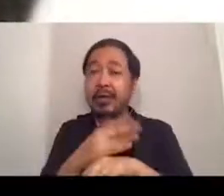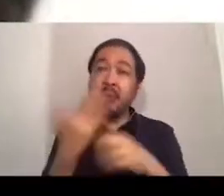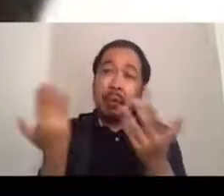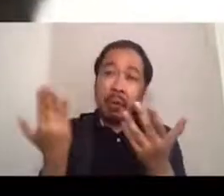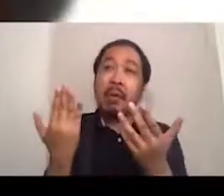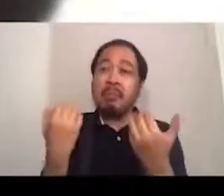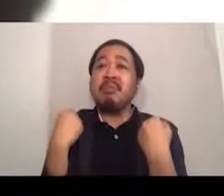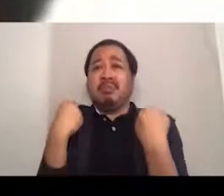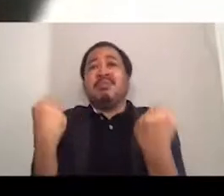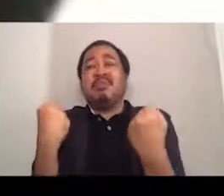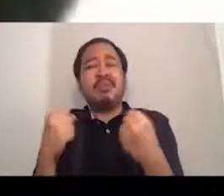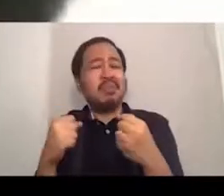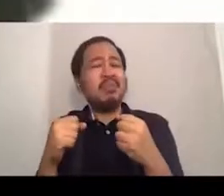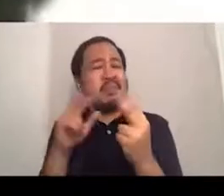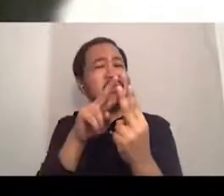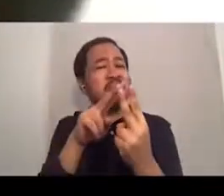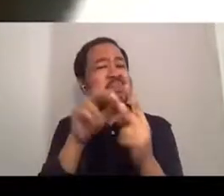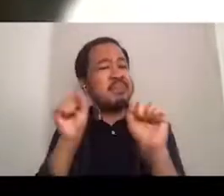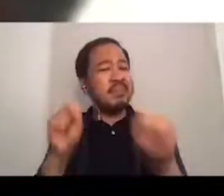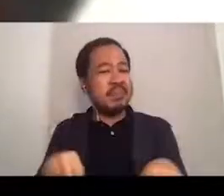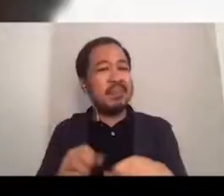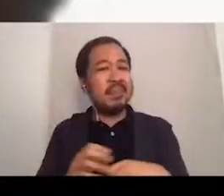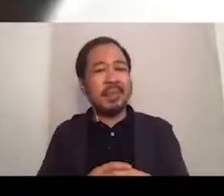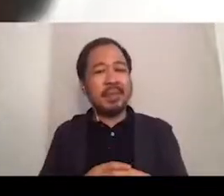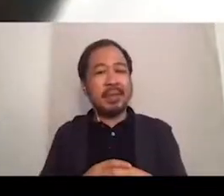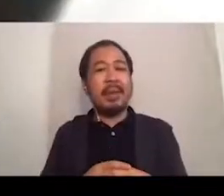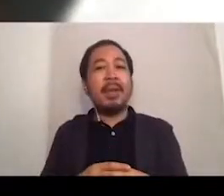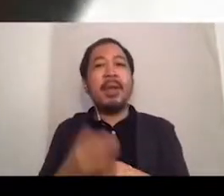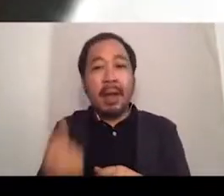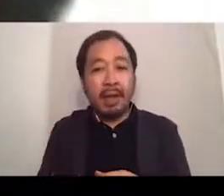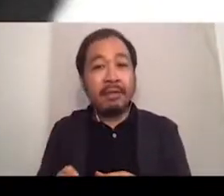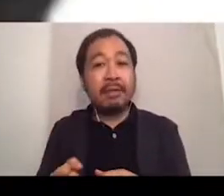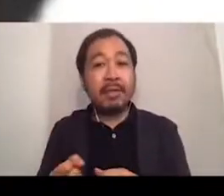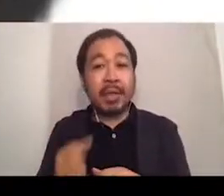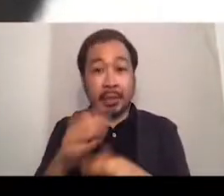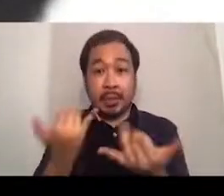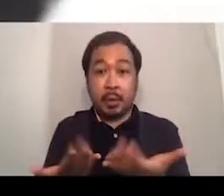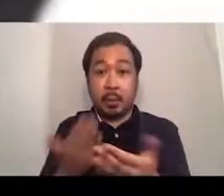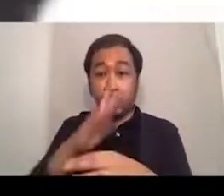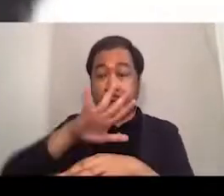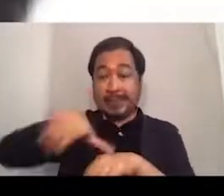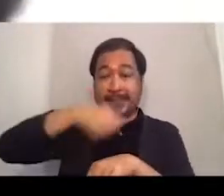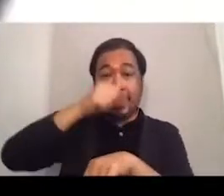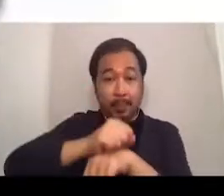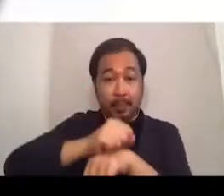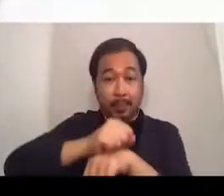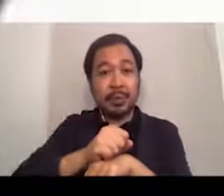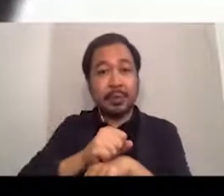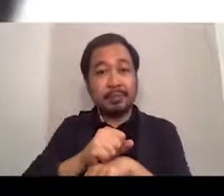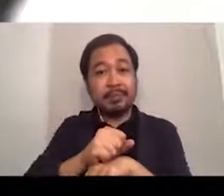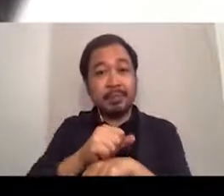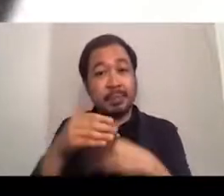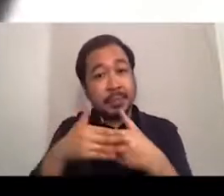there's a need to protect and reduce local transmission risk to the patient groups as well.